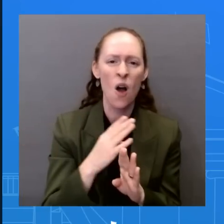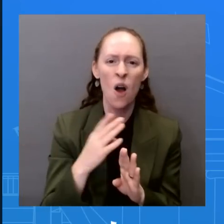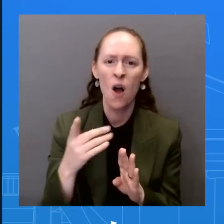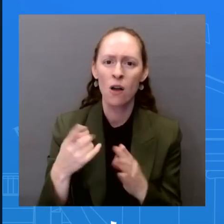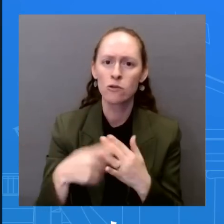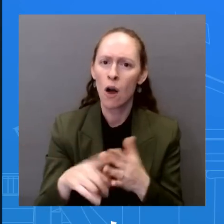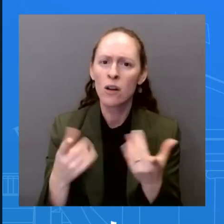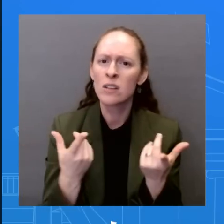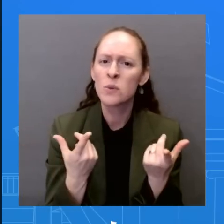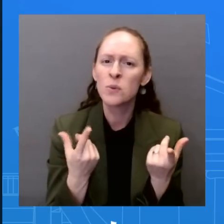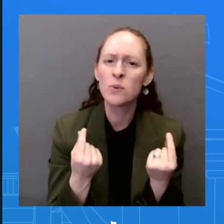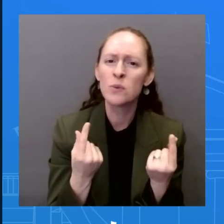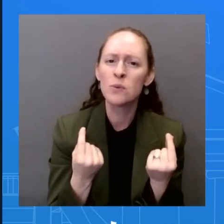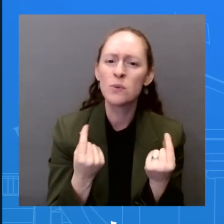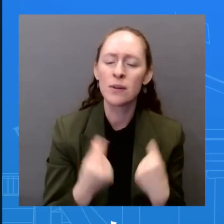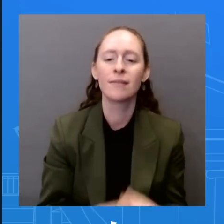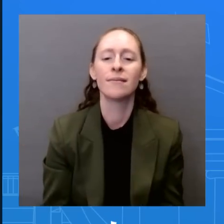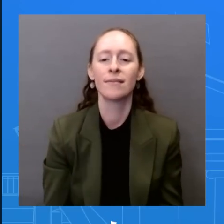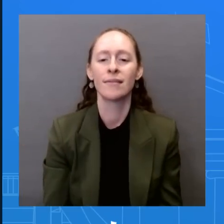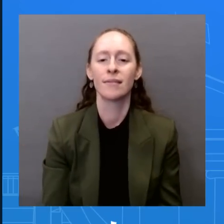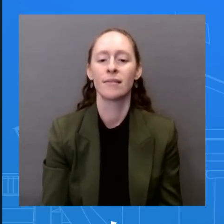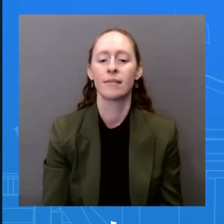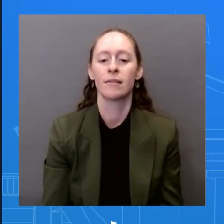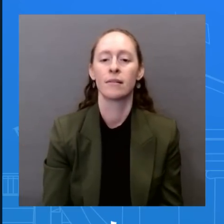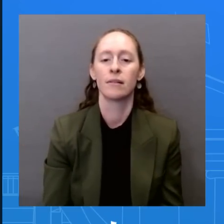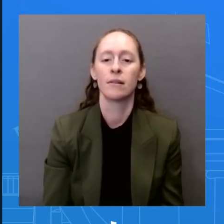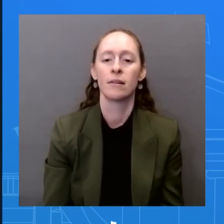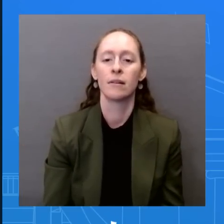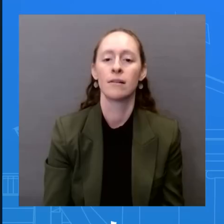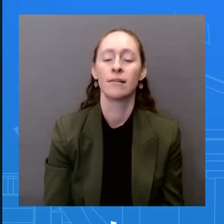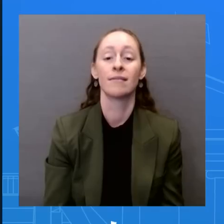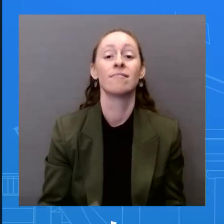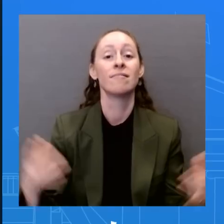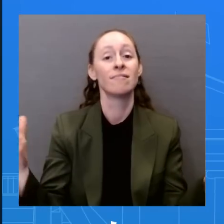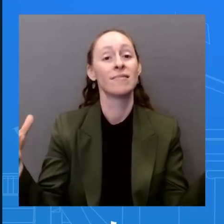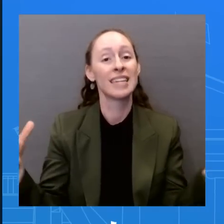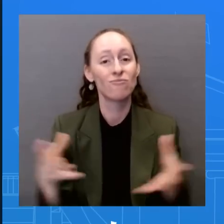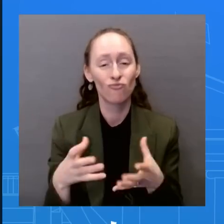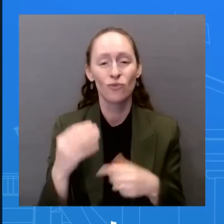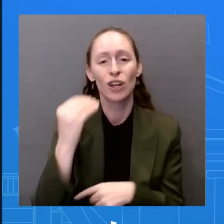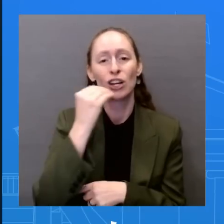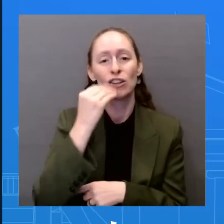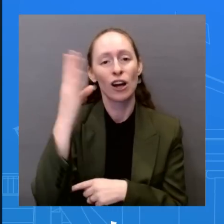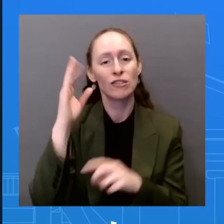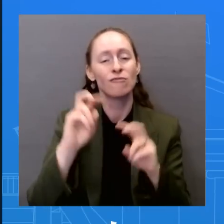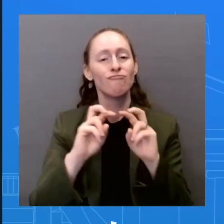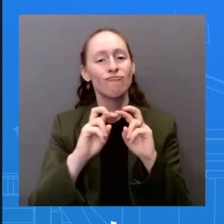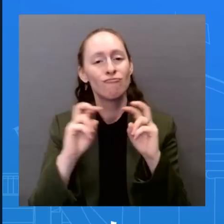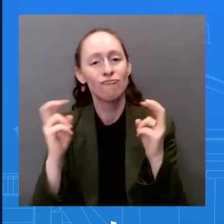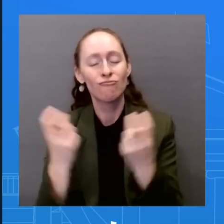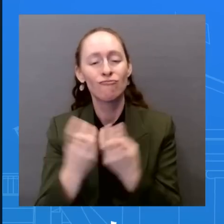They had lunch together and they caught up and they talked about their families. And, you know, they're very close.